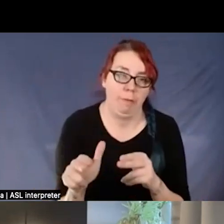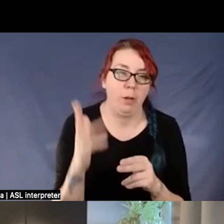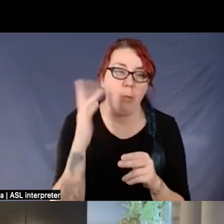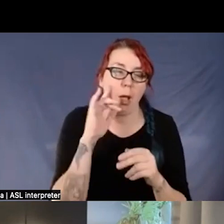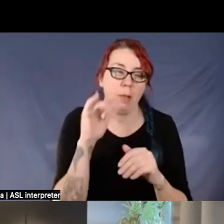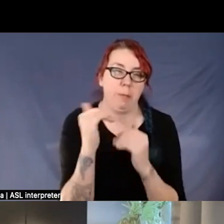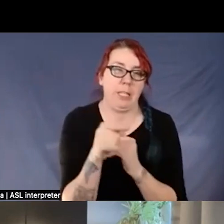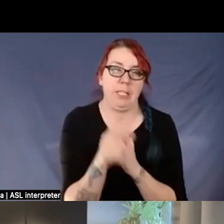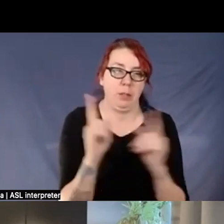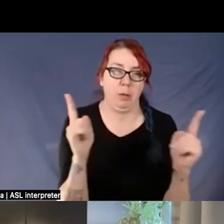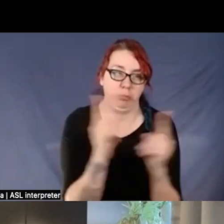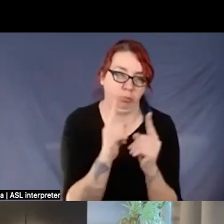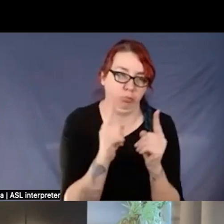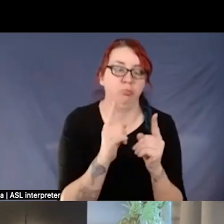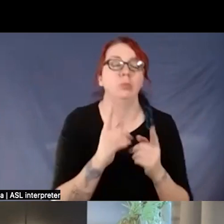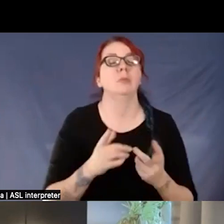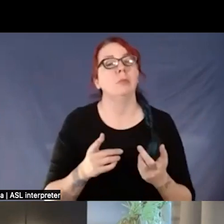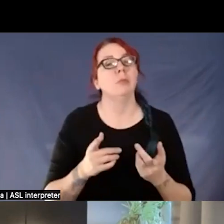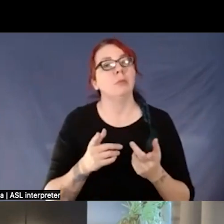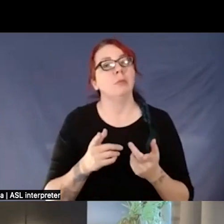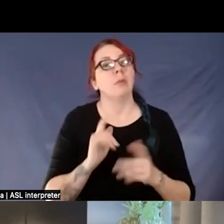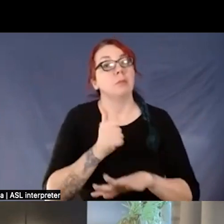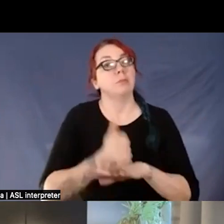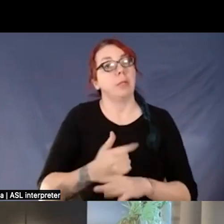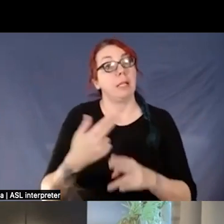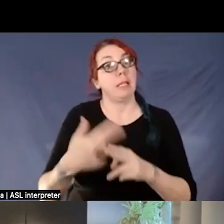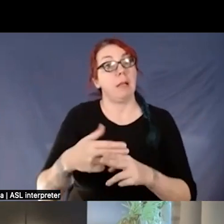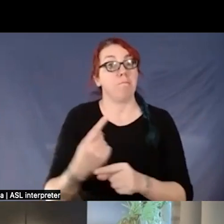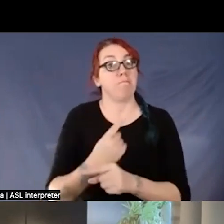So keep it brief. You'll be able to find it more easily when you need to pull one up. And once